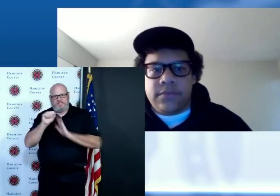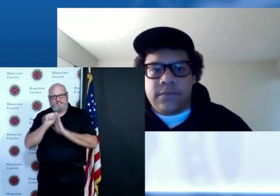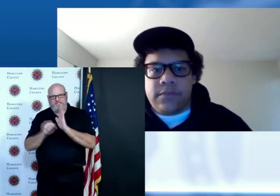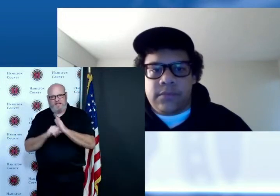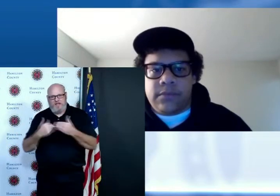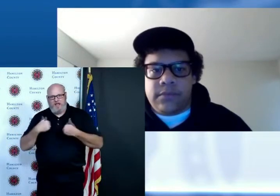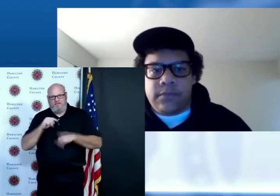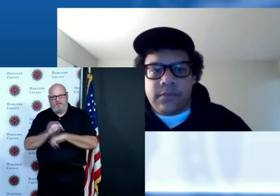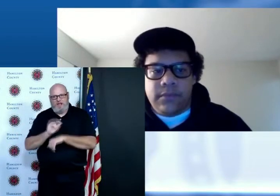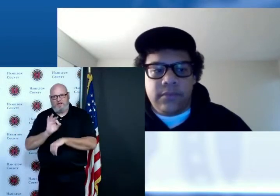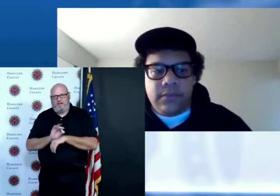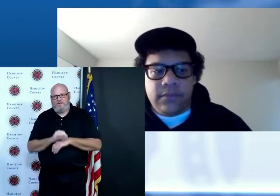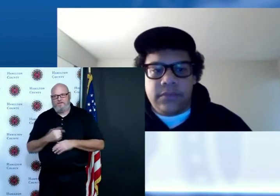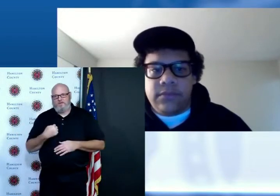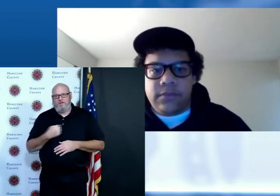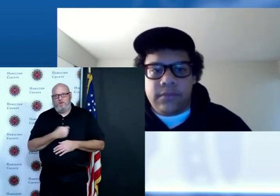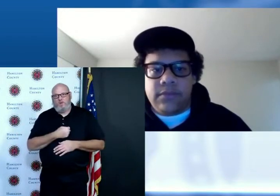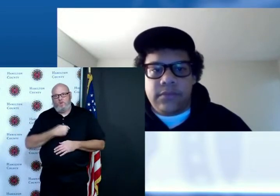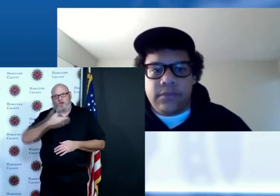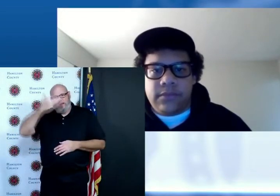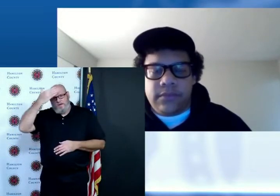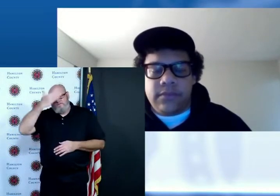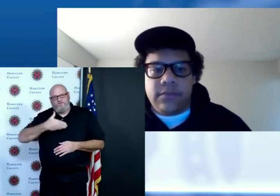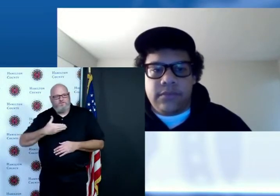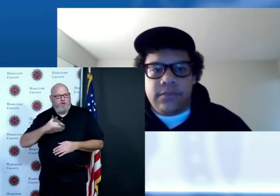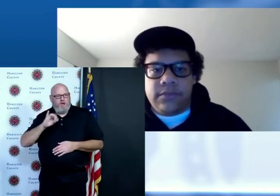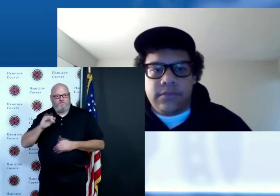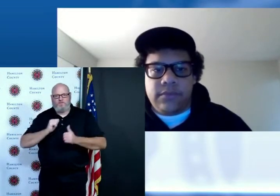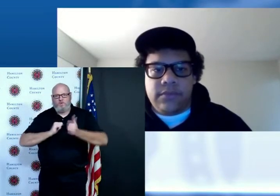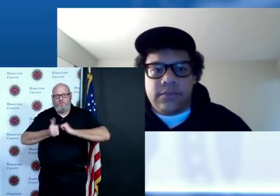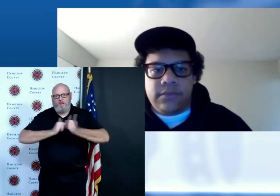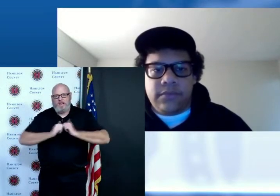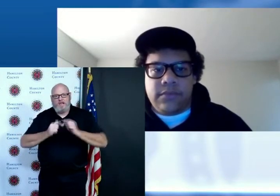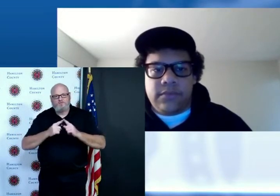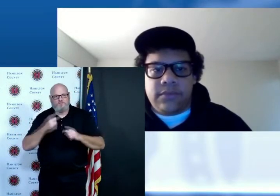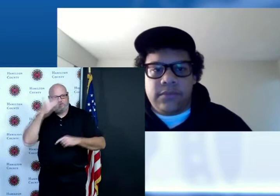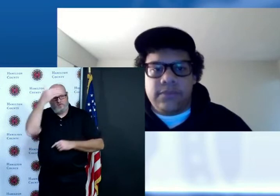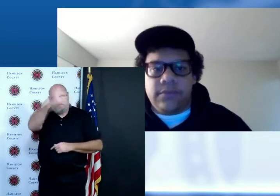bring resources and then be at the table when they're making these decisions as well so I'm